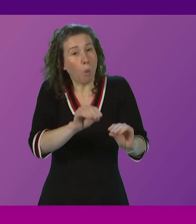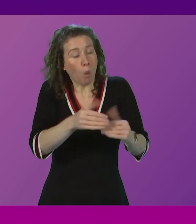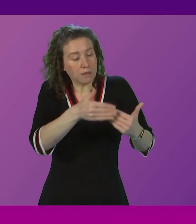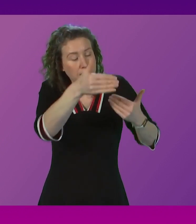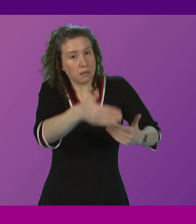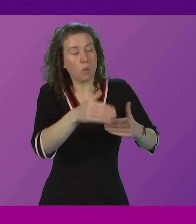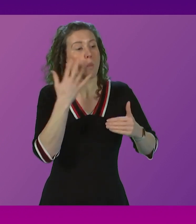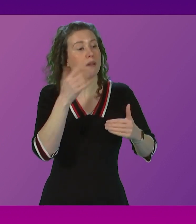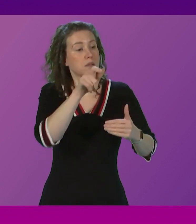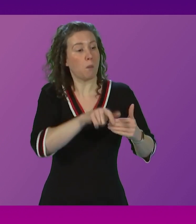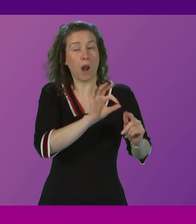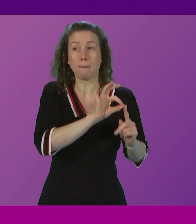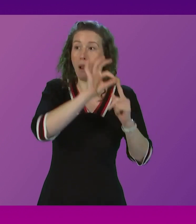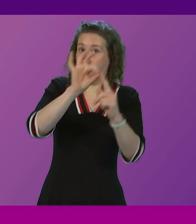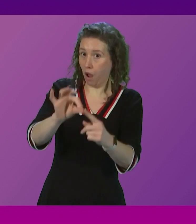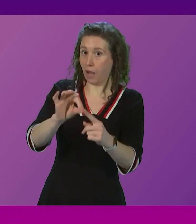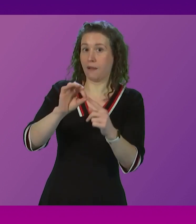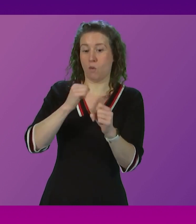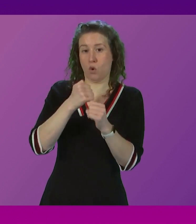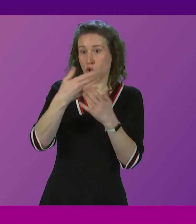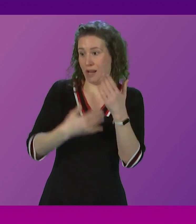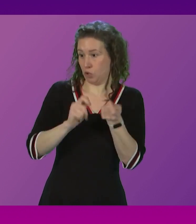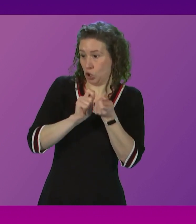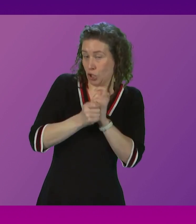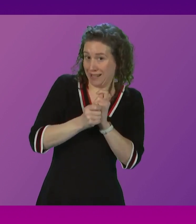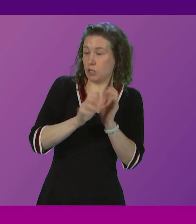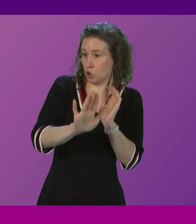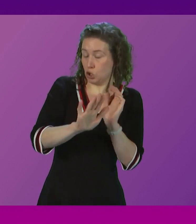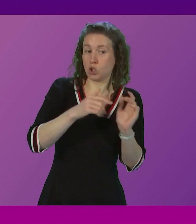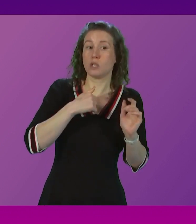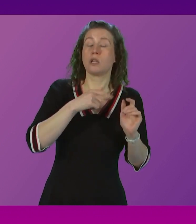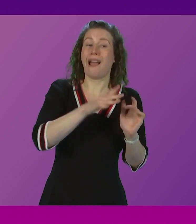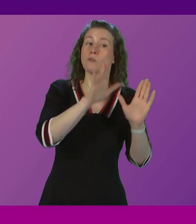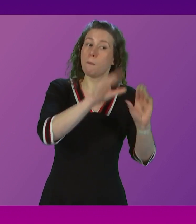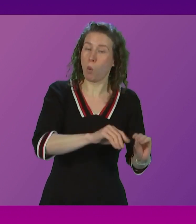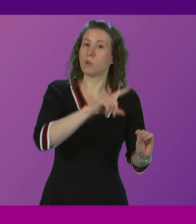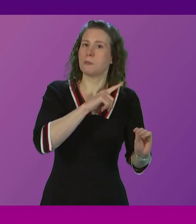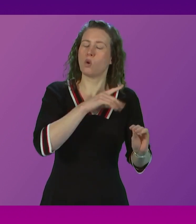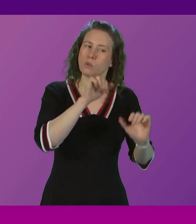can apply to have their gender changed if they are on trial for such serious offences. What was